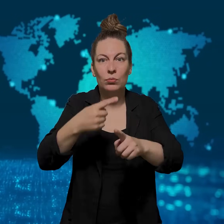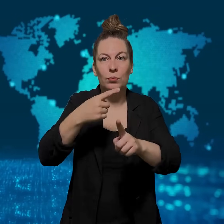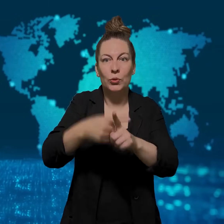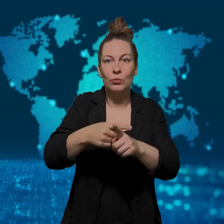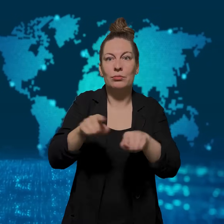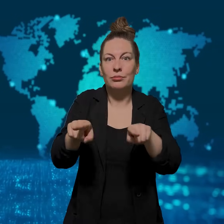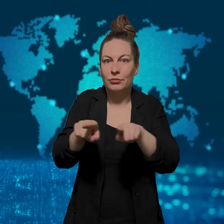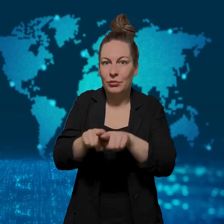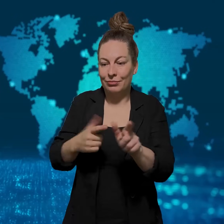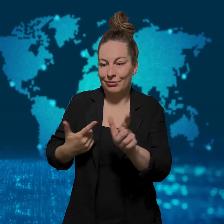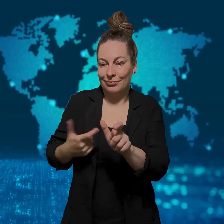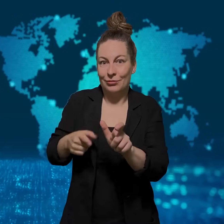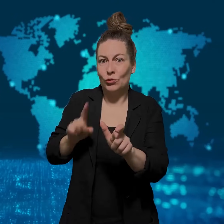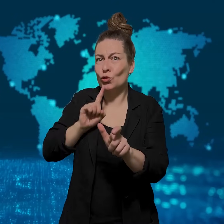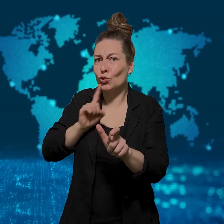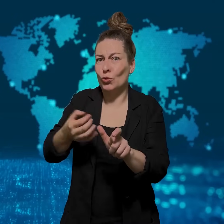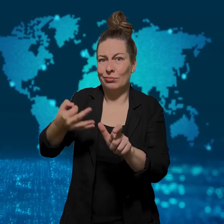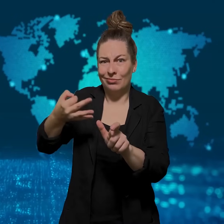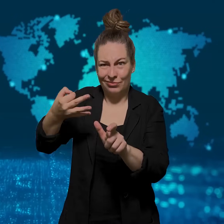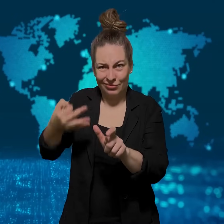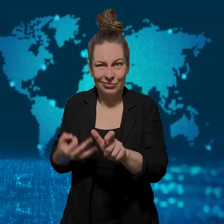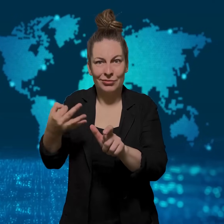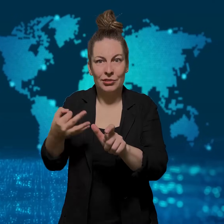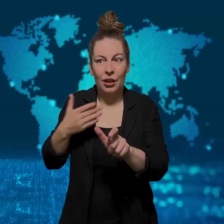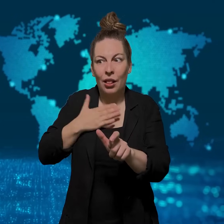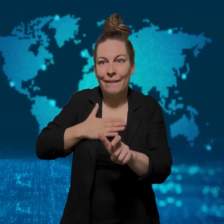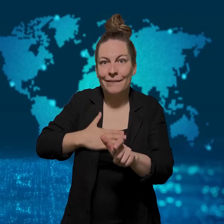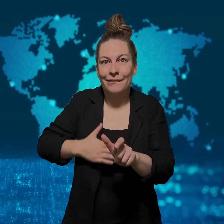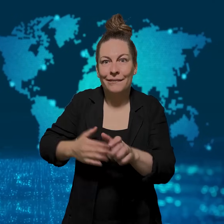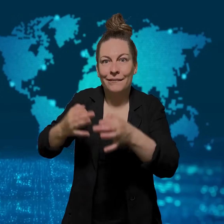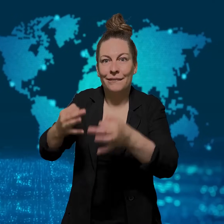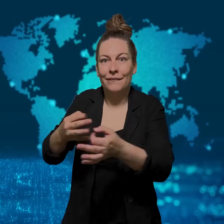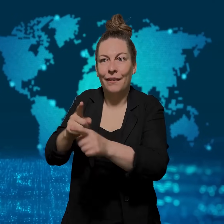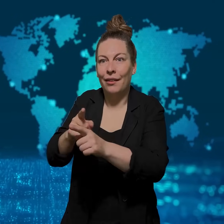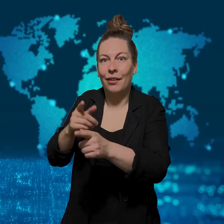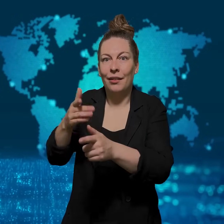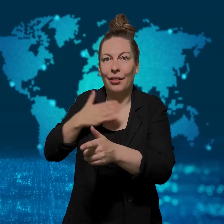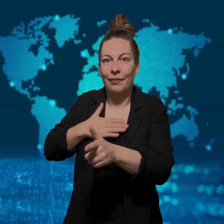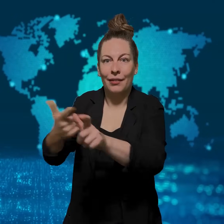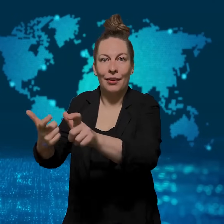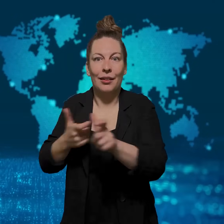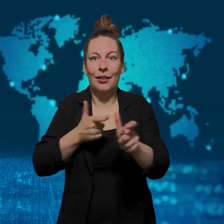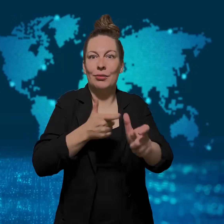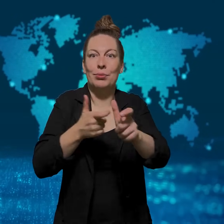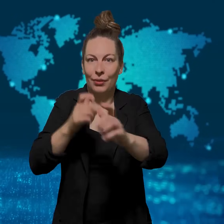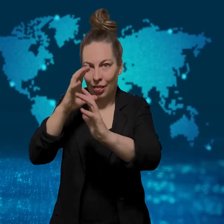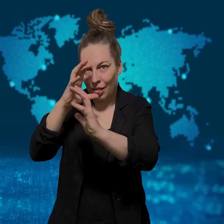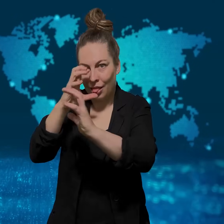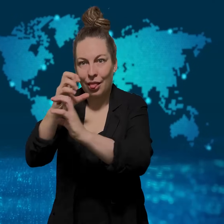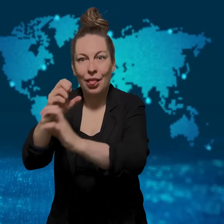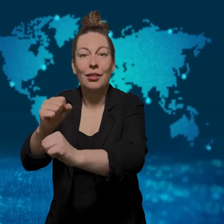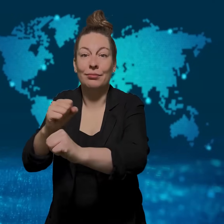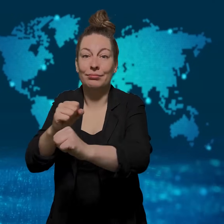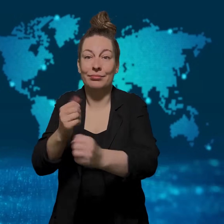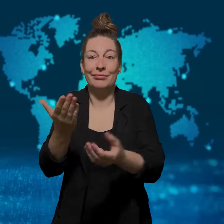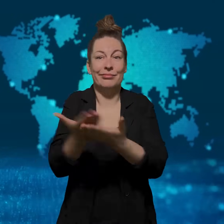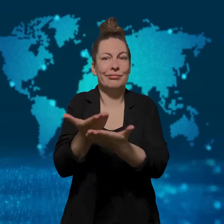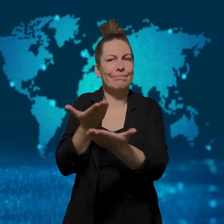"preparing" and "grooming" young people who are acting out violent video games